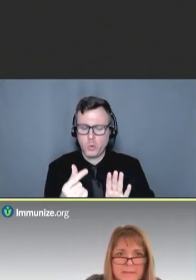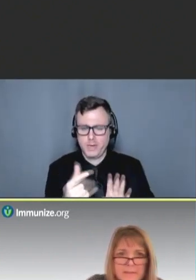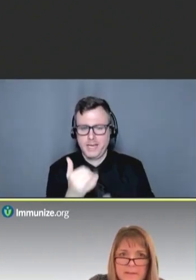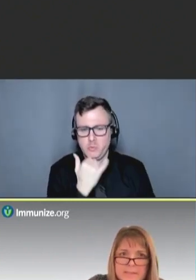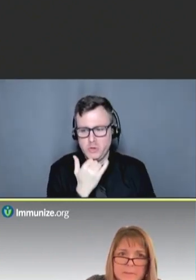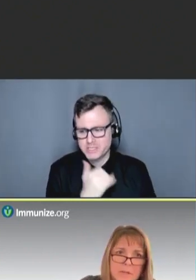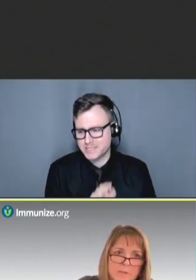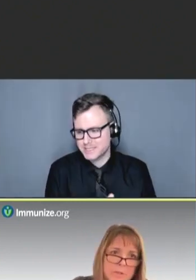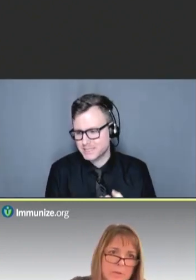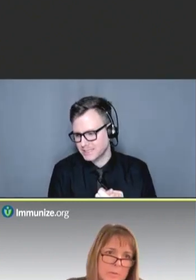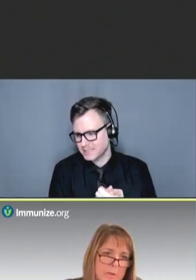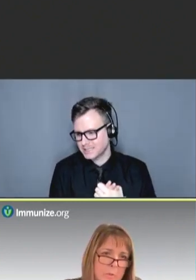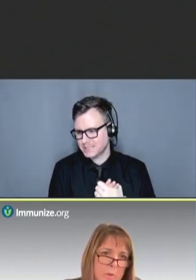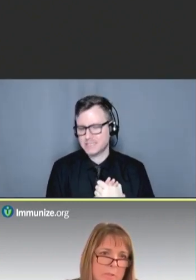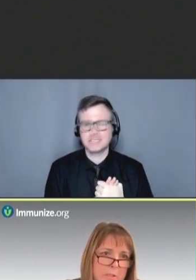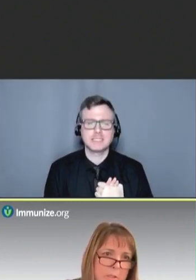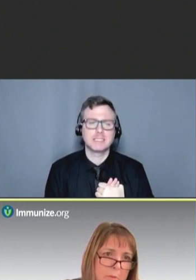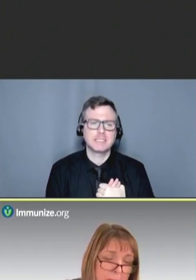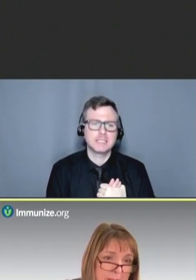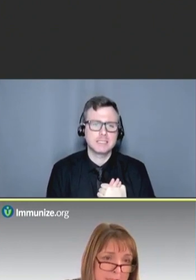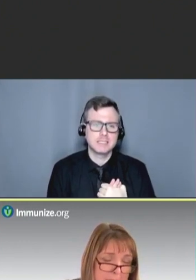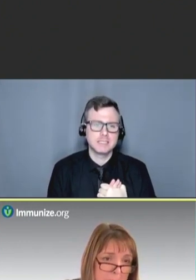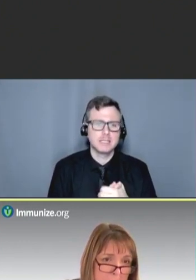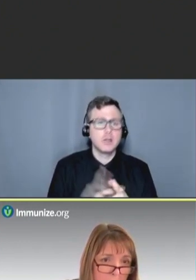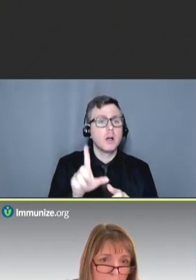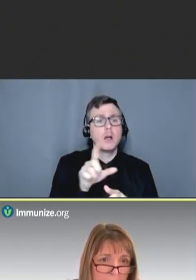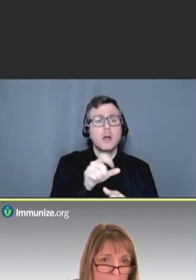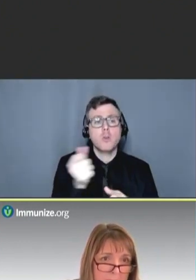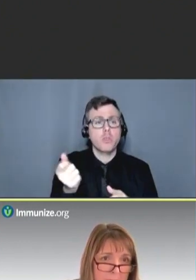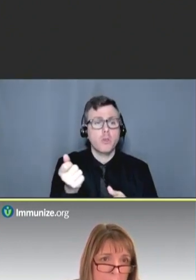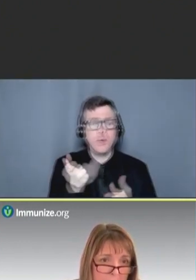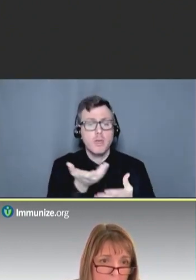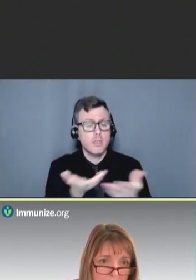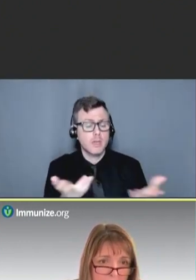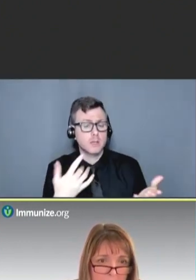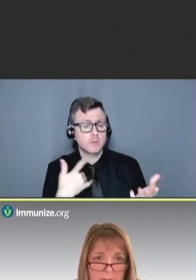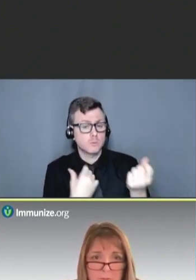And The Summit also, you know, wants to do other things to help support that infrastructure.